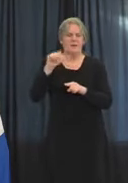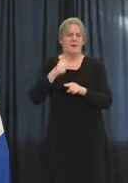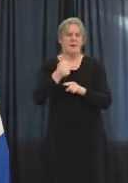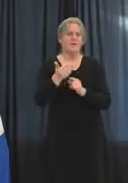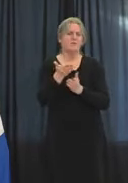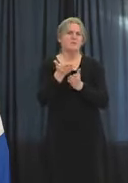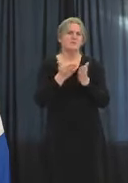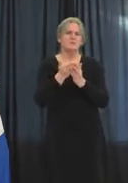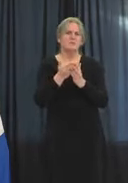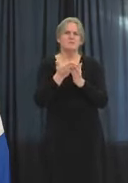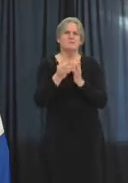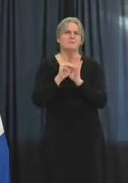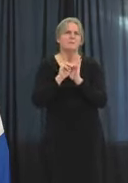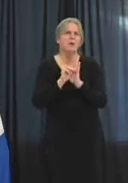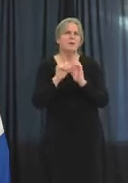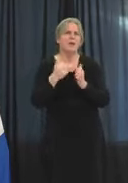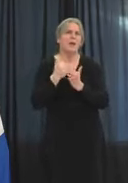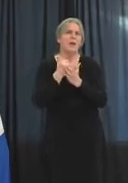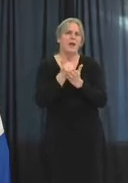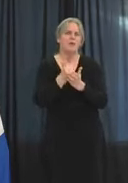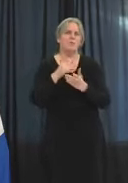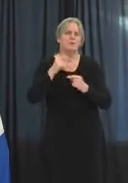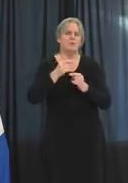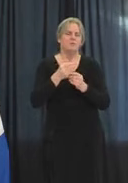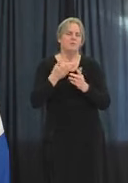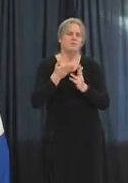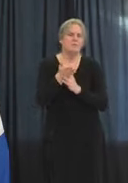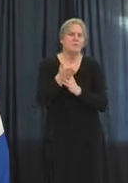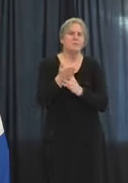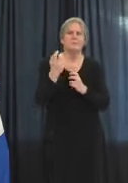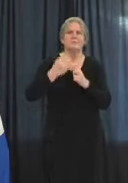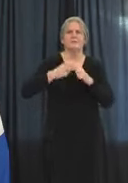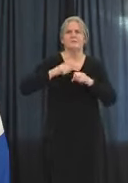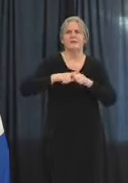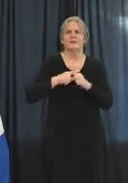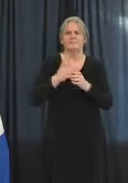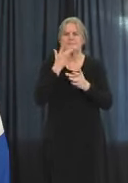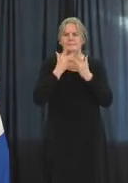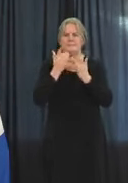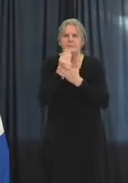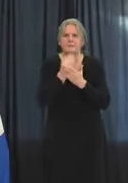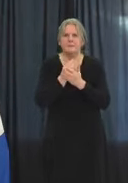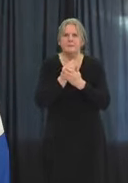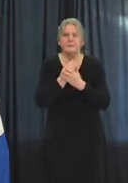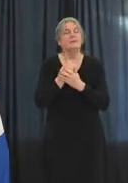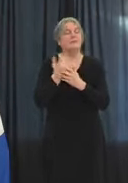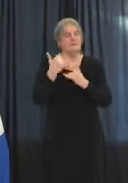service models and innovations that will help you get through these difficult times and still offer much needed services to